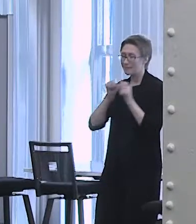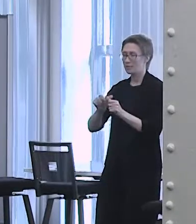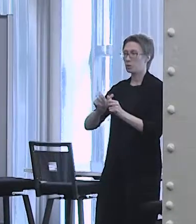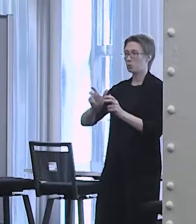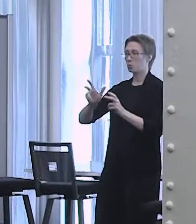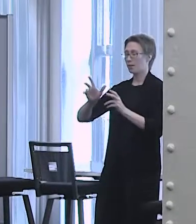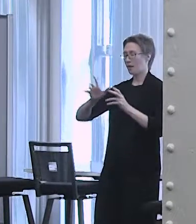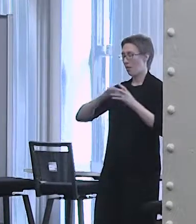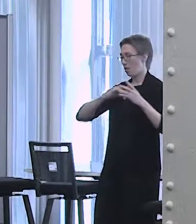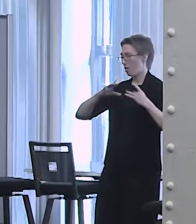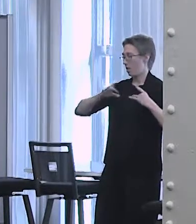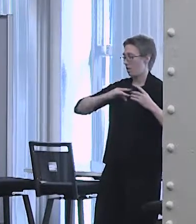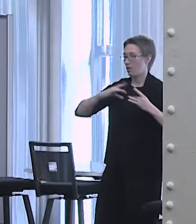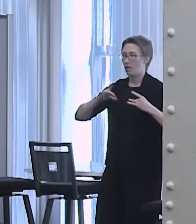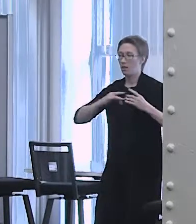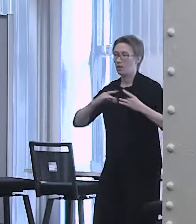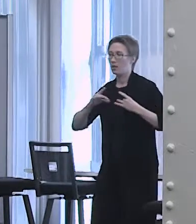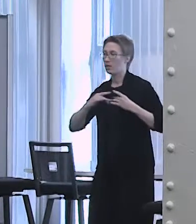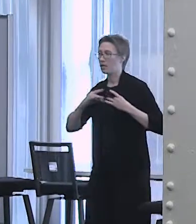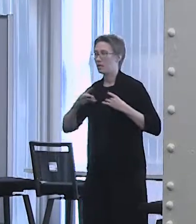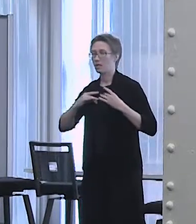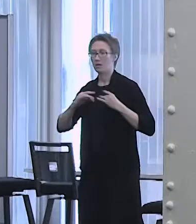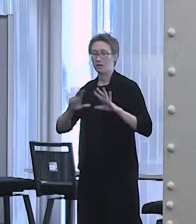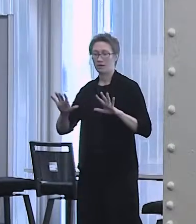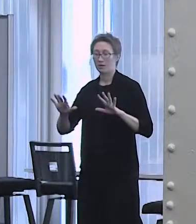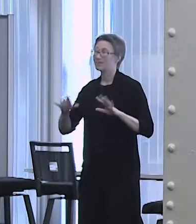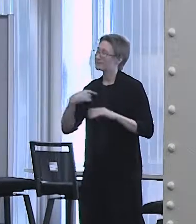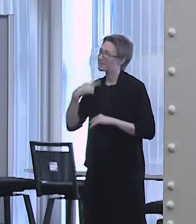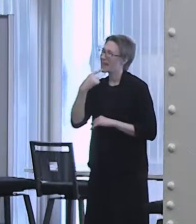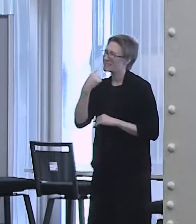As I said before, I have not spoken to my parents in 10 years,